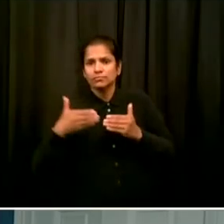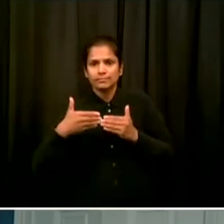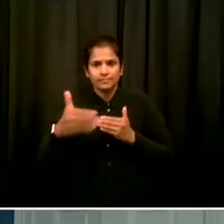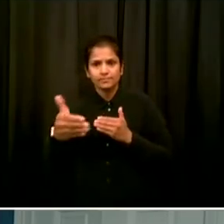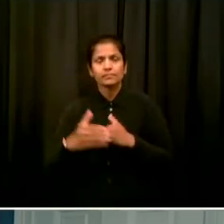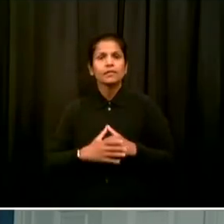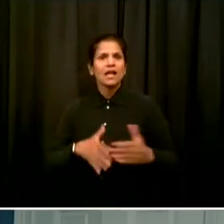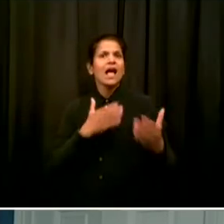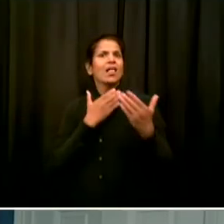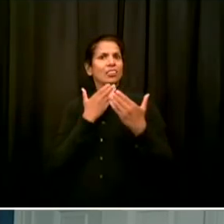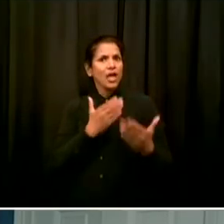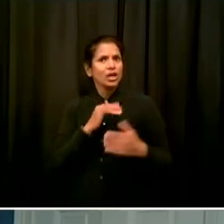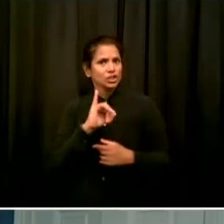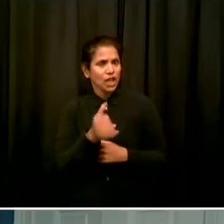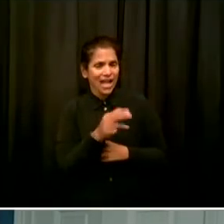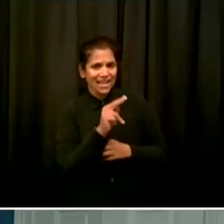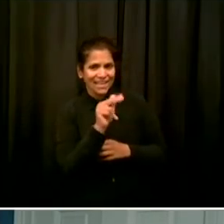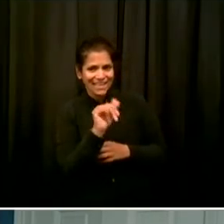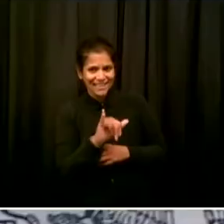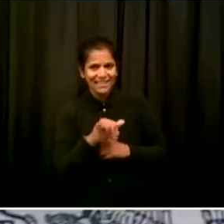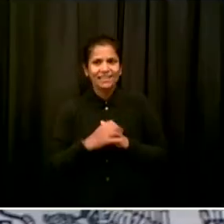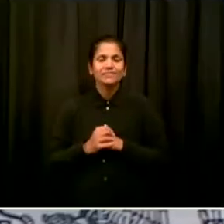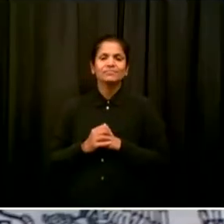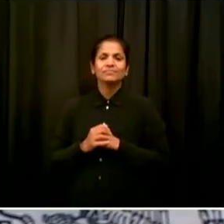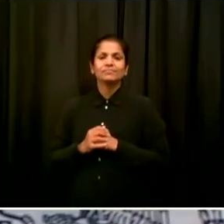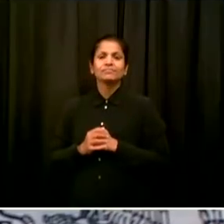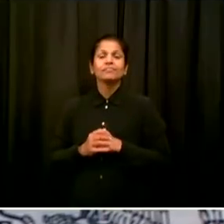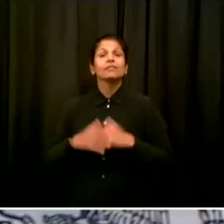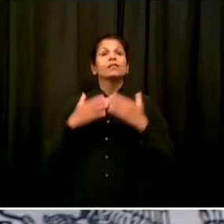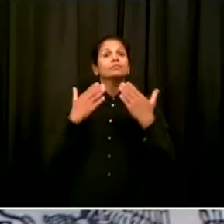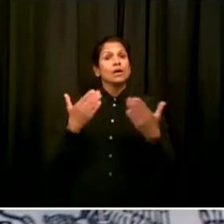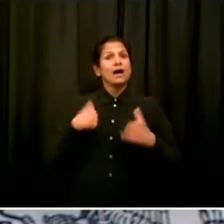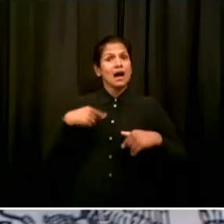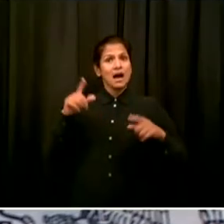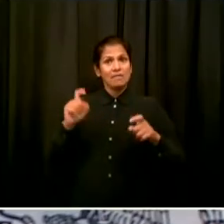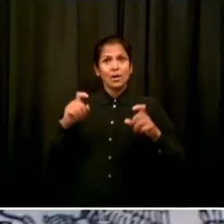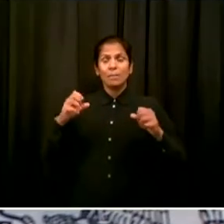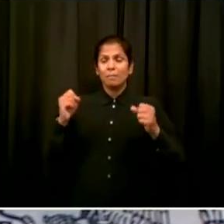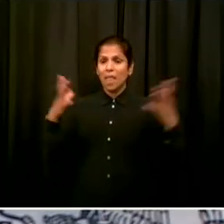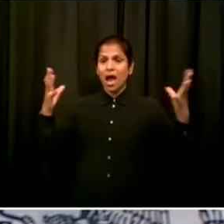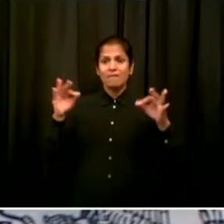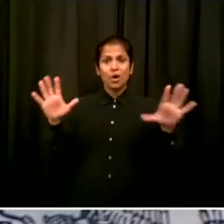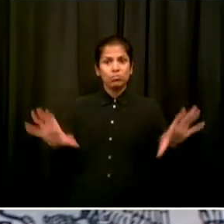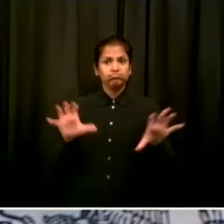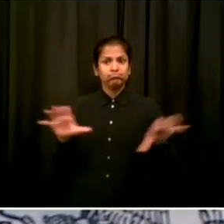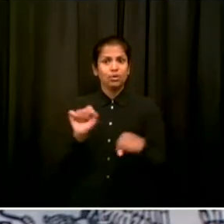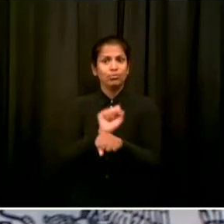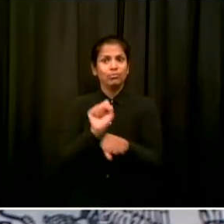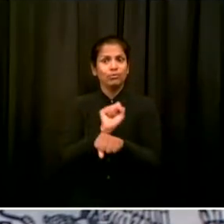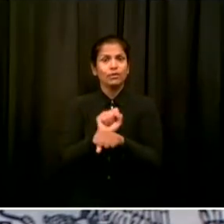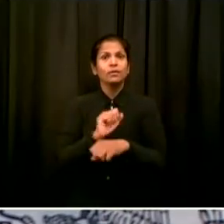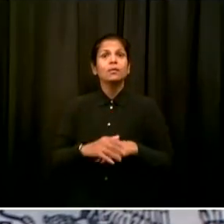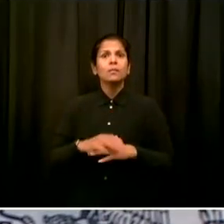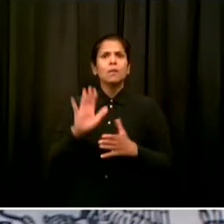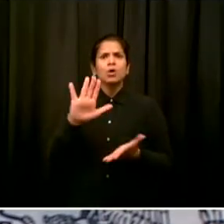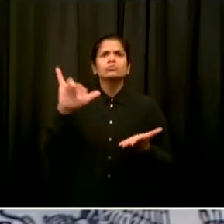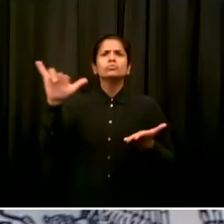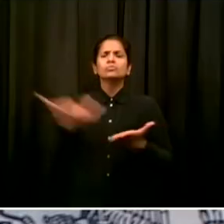NEW YORK SAFER AND MORE RESILL YAPT FOR YEARS TO COME. THANK YOU TO